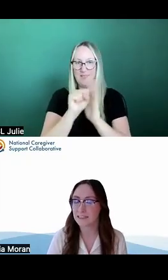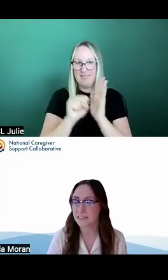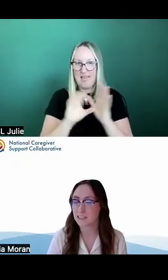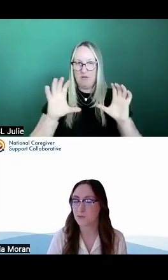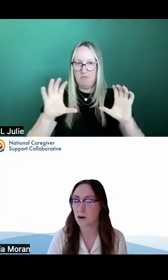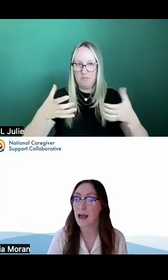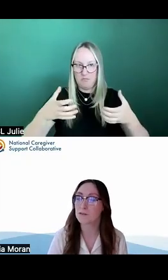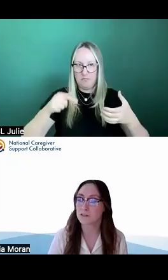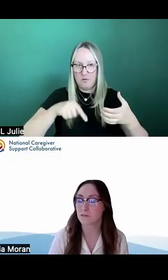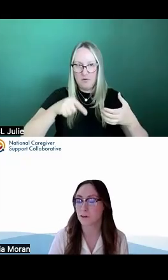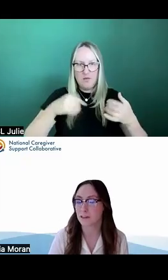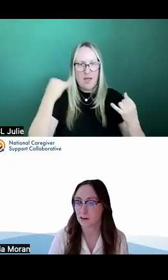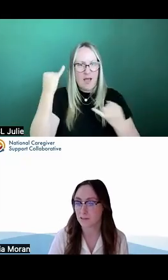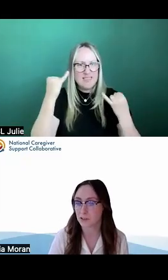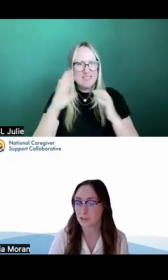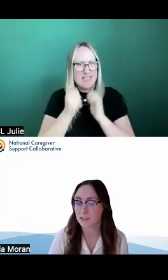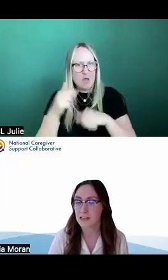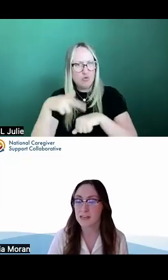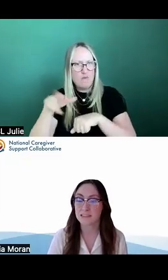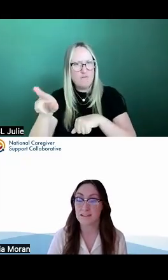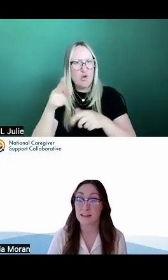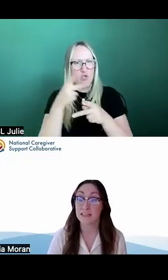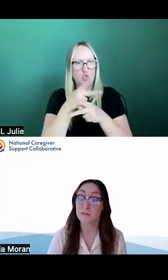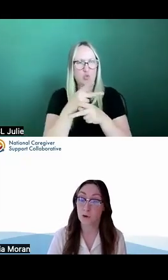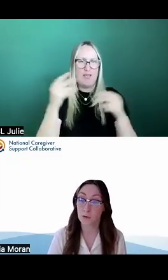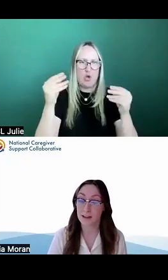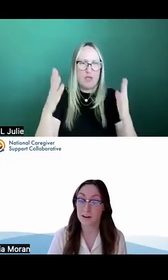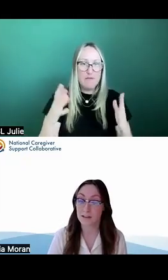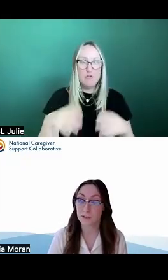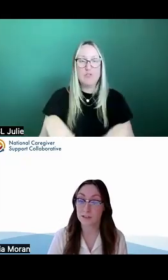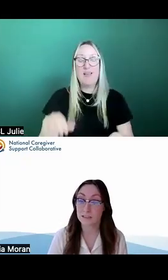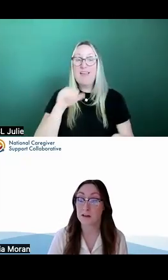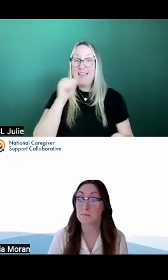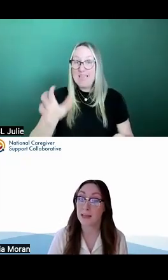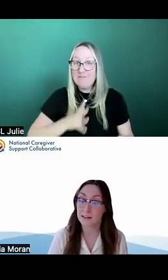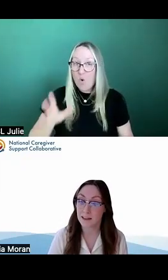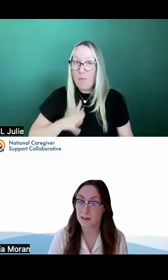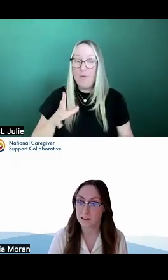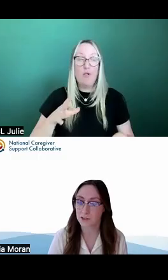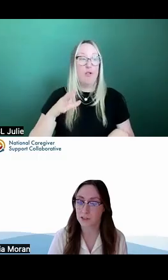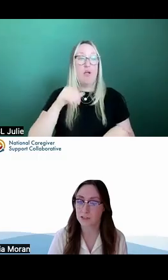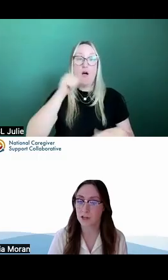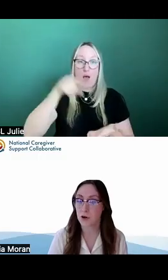ideas for how to refer to caregivers such as informal caregivers, unpaid caregivers,